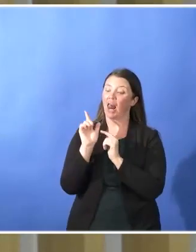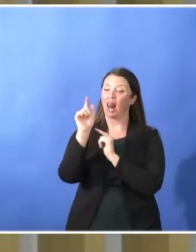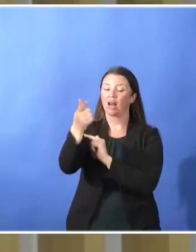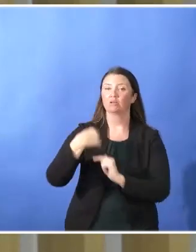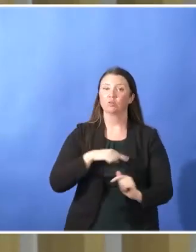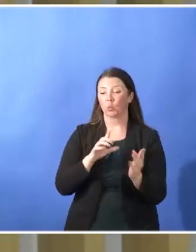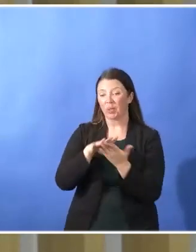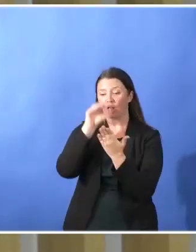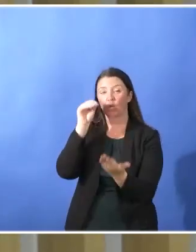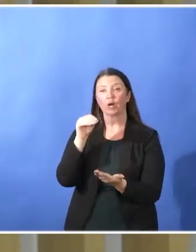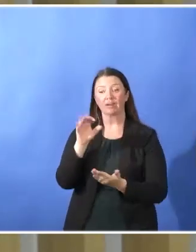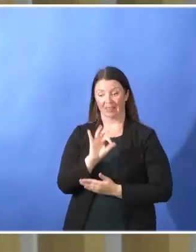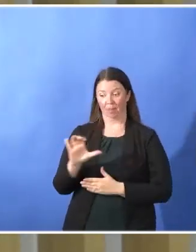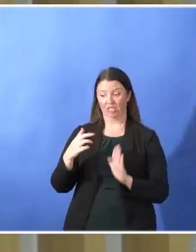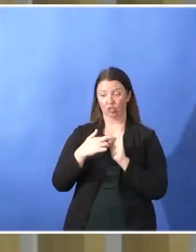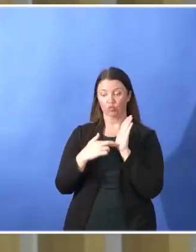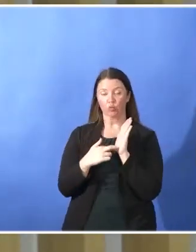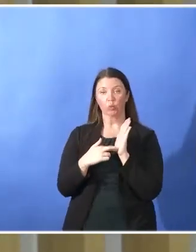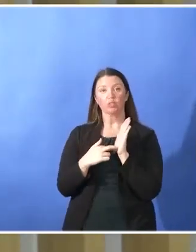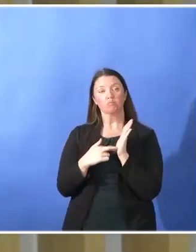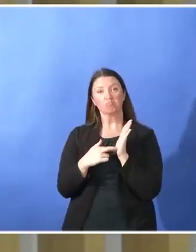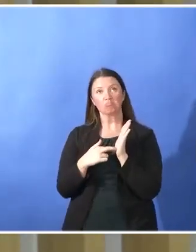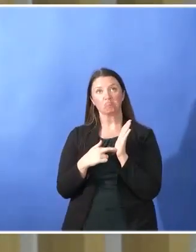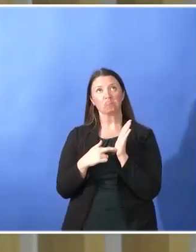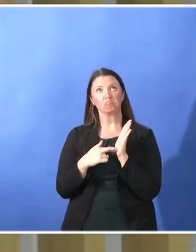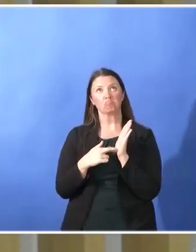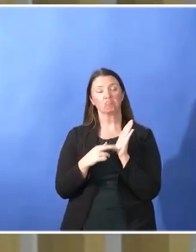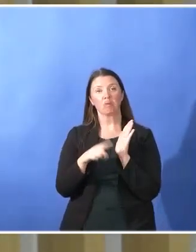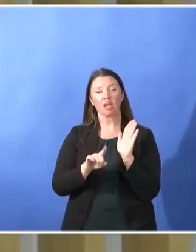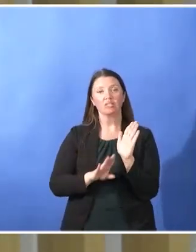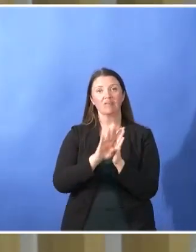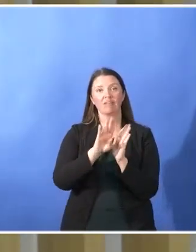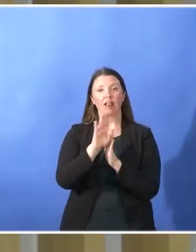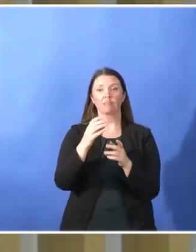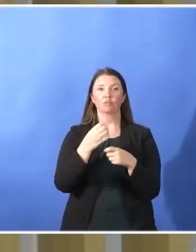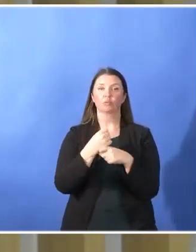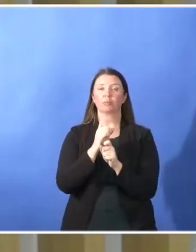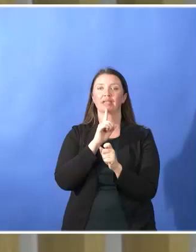UNUSED BACKSTOP.